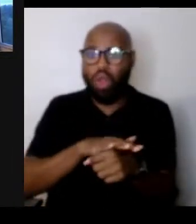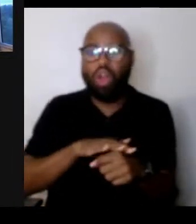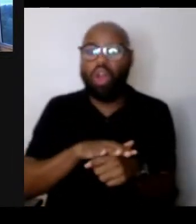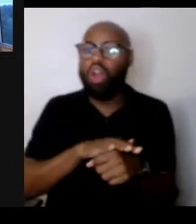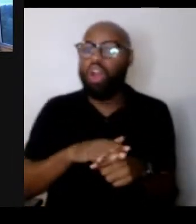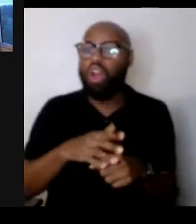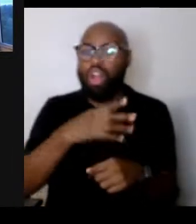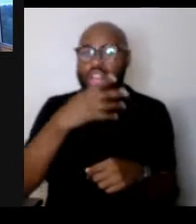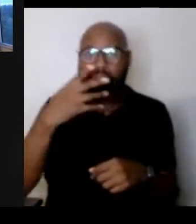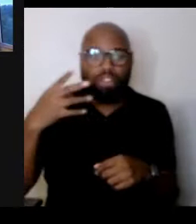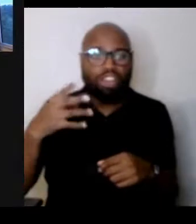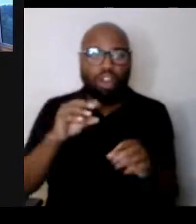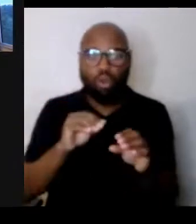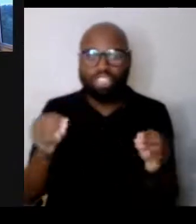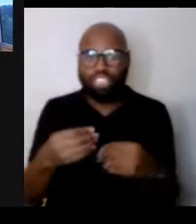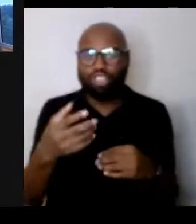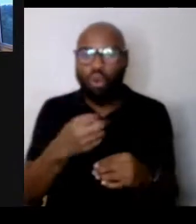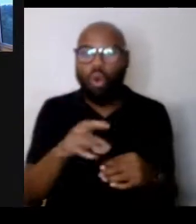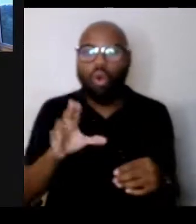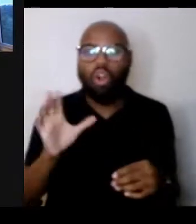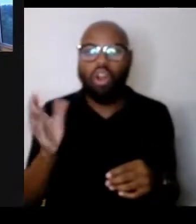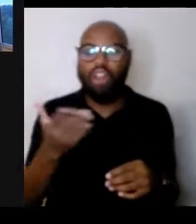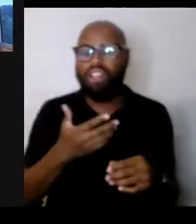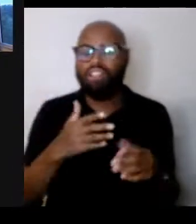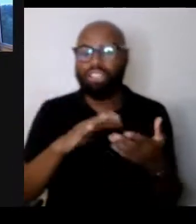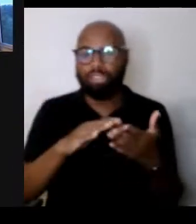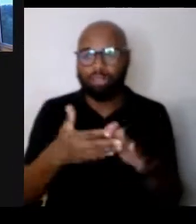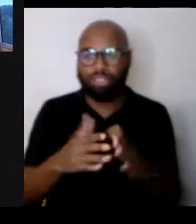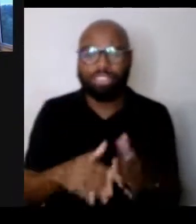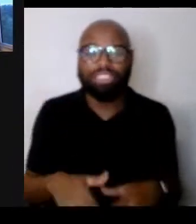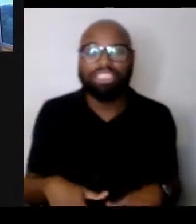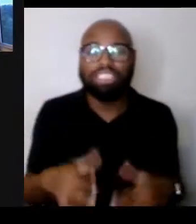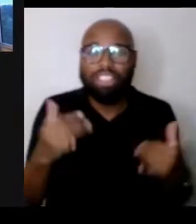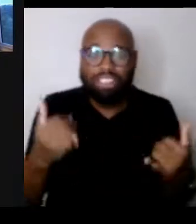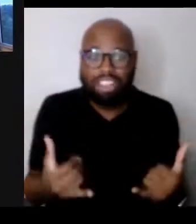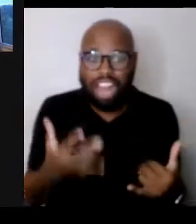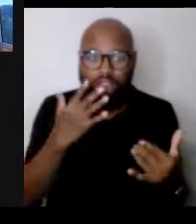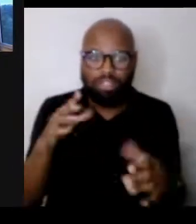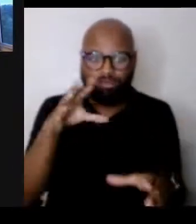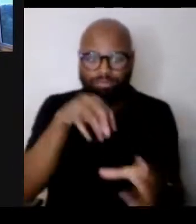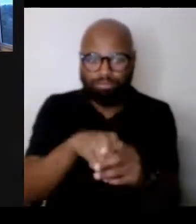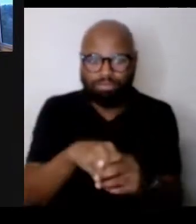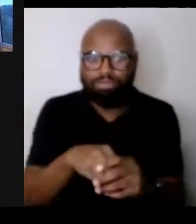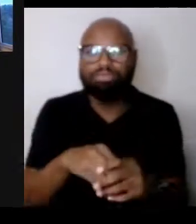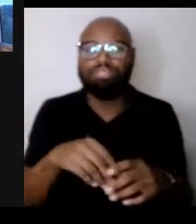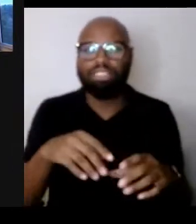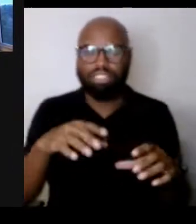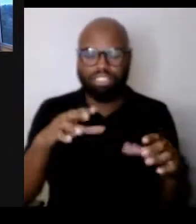So now I wanna jump into questions from viewers that have been part of the conversation with us so far